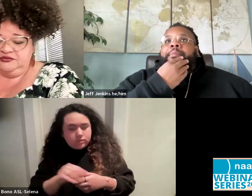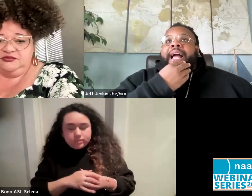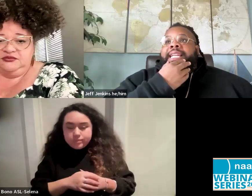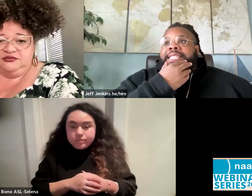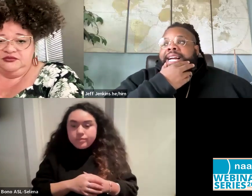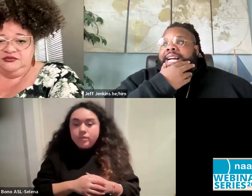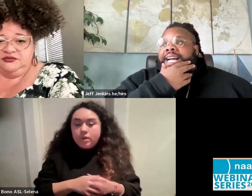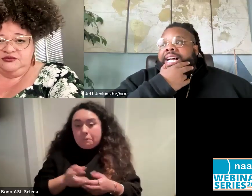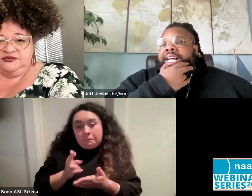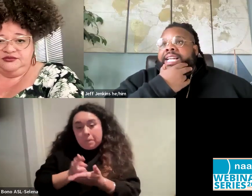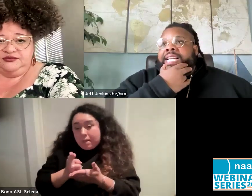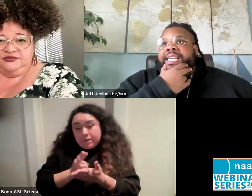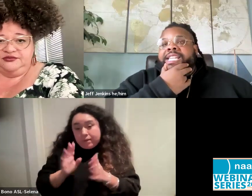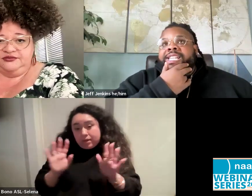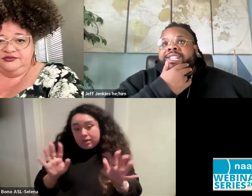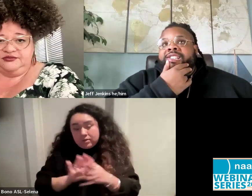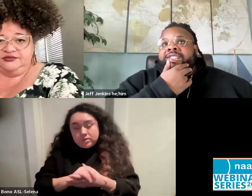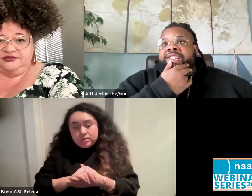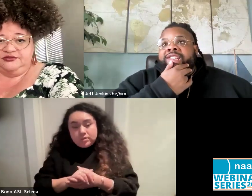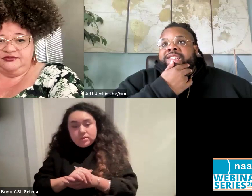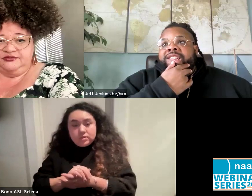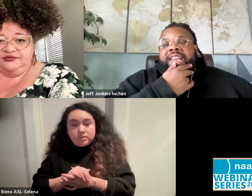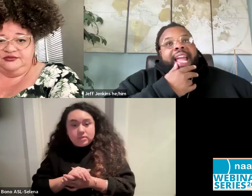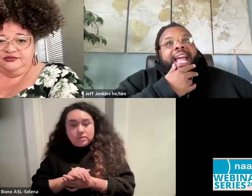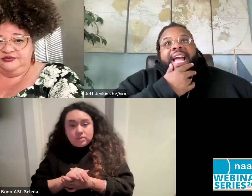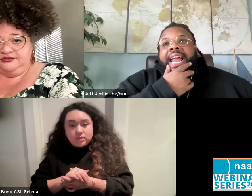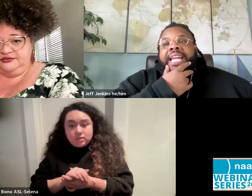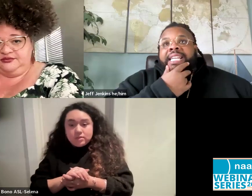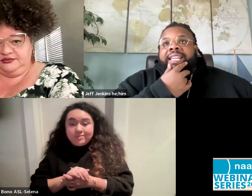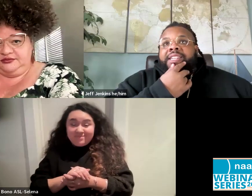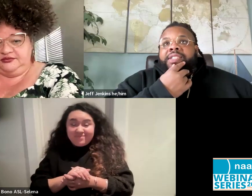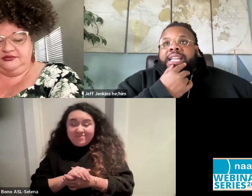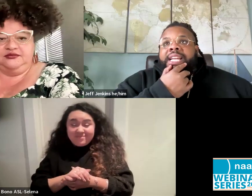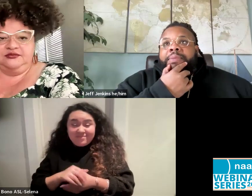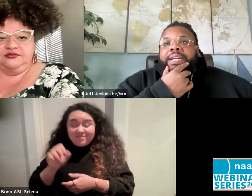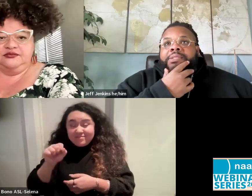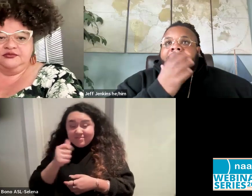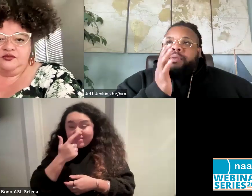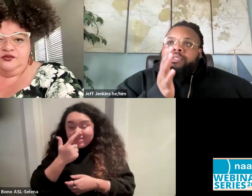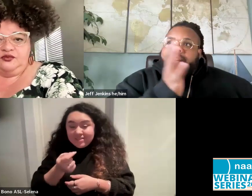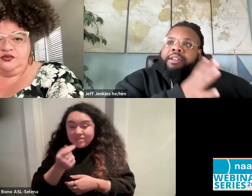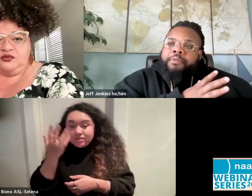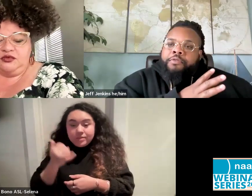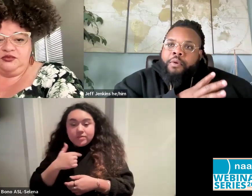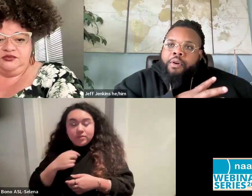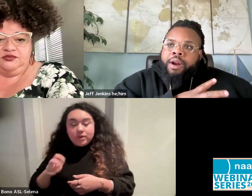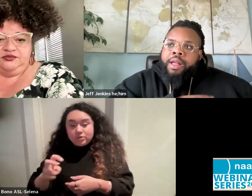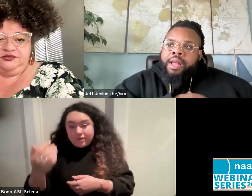To be honest, yeah, it's interesting because when I was traveling before,